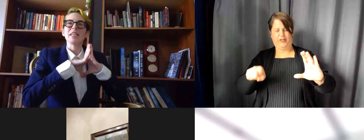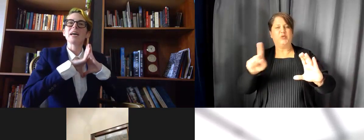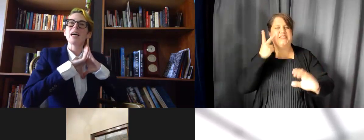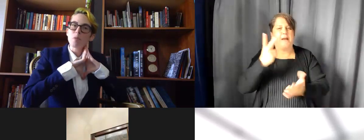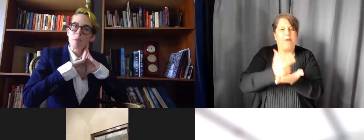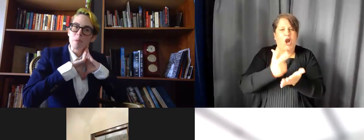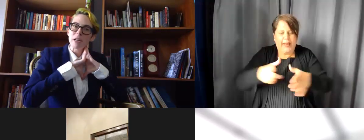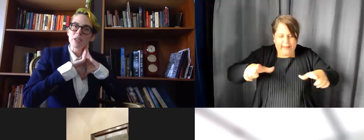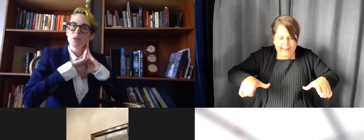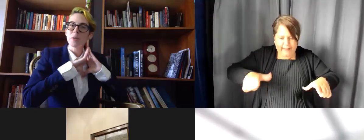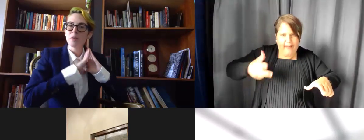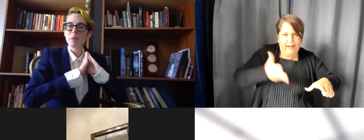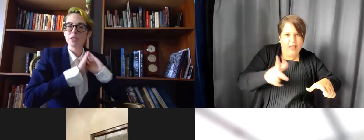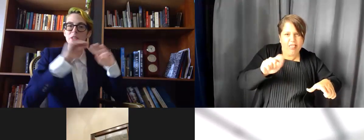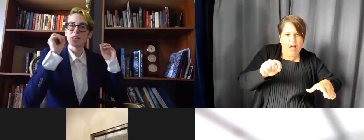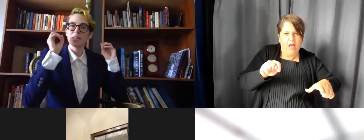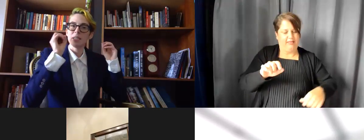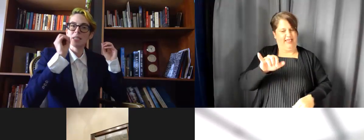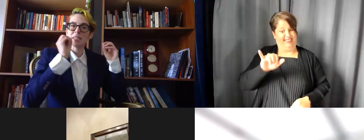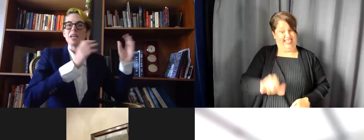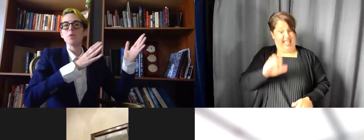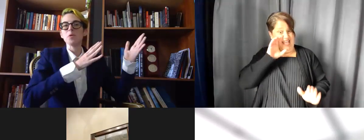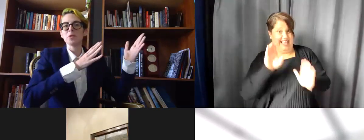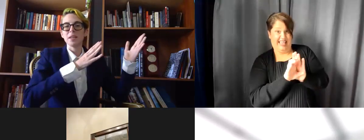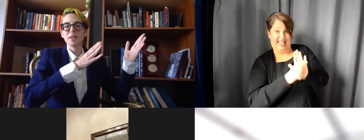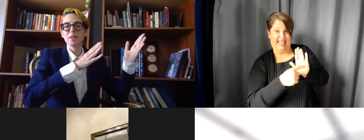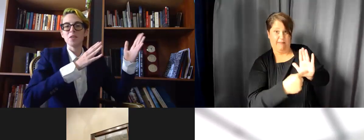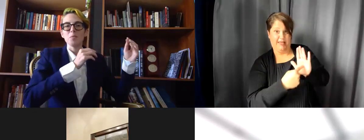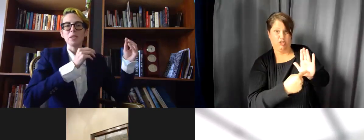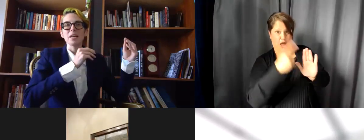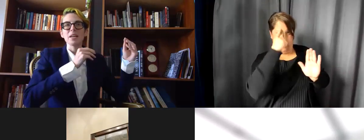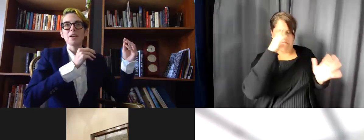Farrah Garland: It's kind of what people picture when you picture like disabled. Farrah Garland: but like